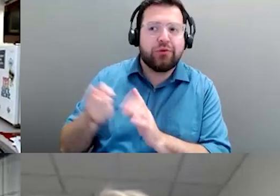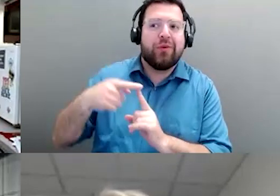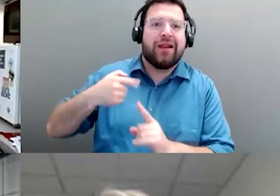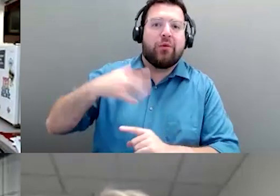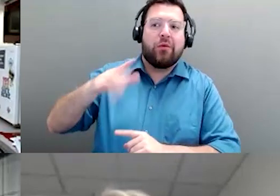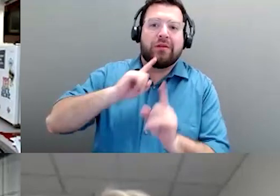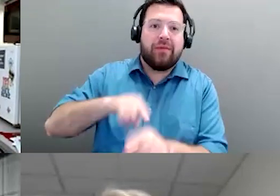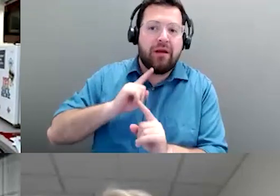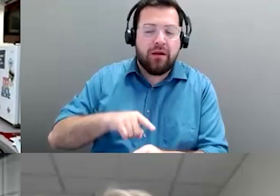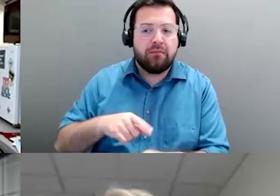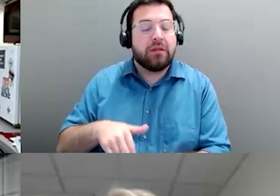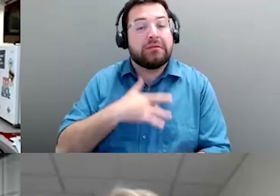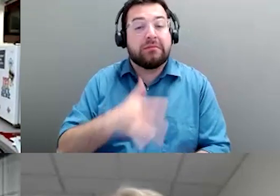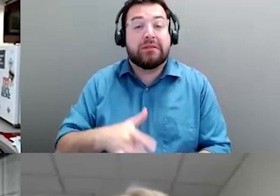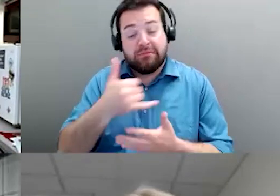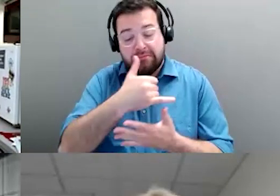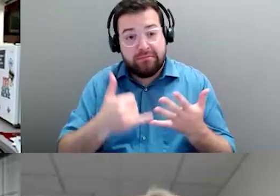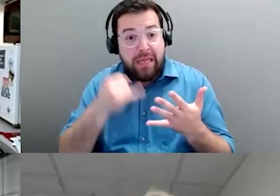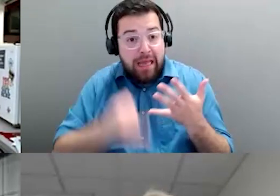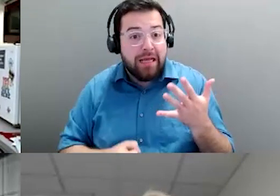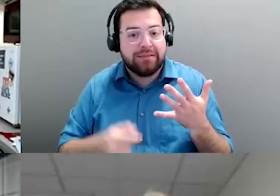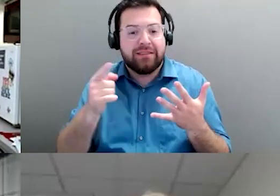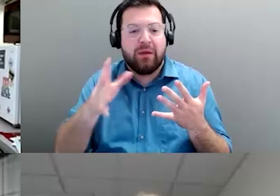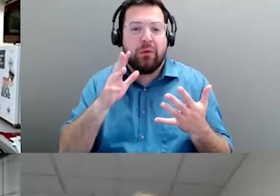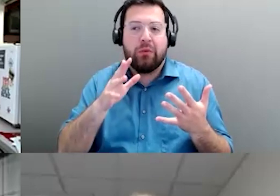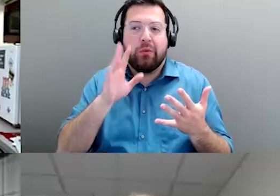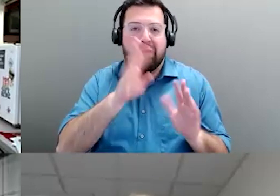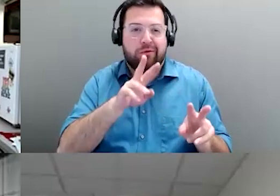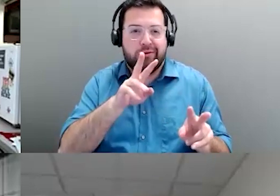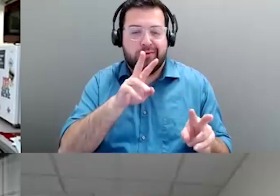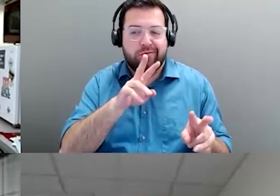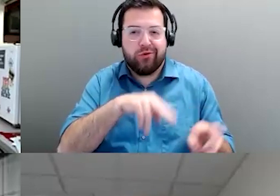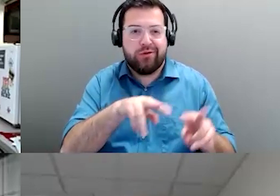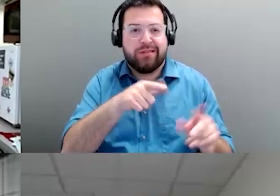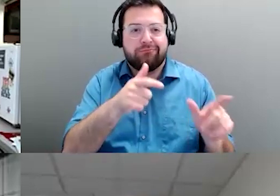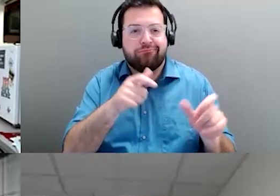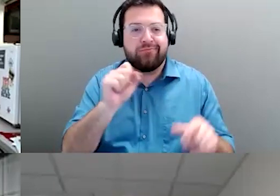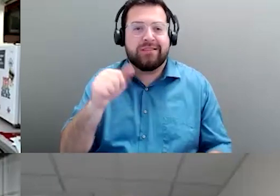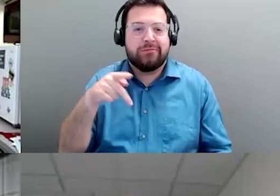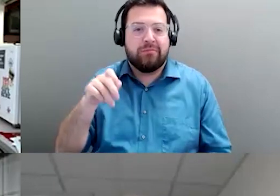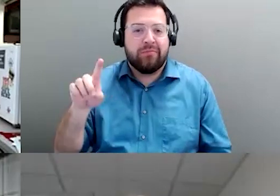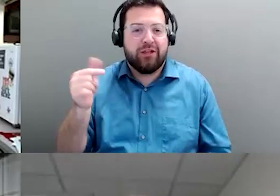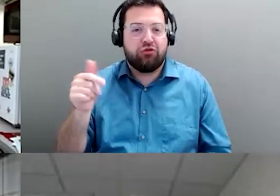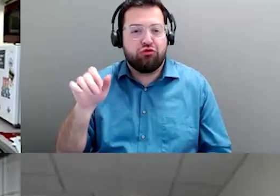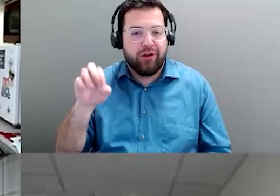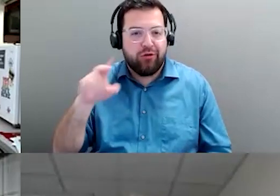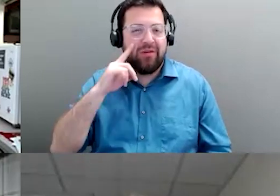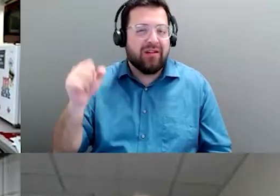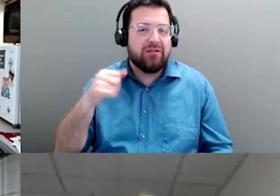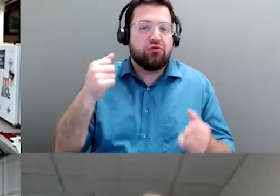is the SpeedGrader, because to get into the SpeedGrader, you've got to, you know, click into the assignments, click into the SpeedGrader kind of go, you know, go through each student.